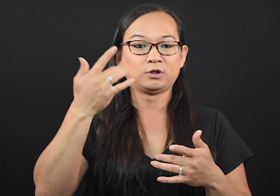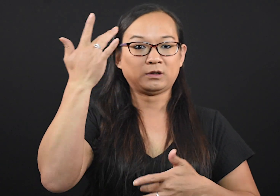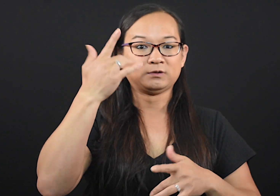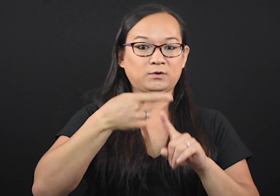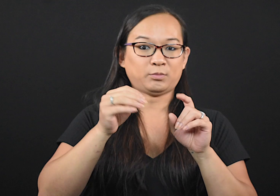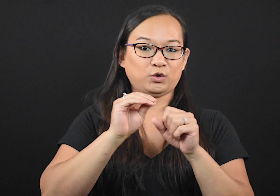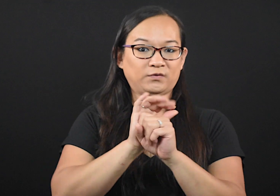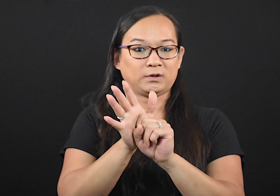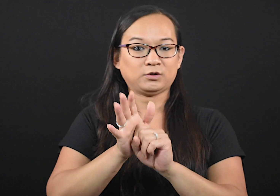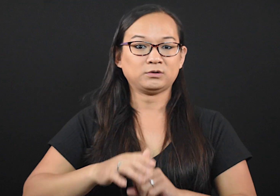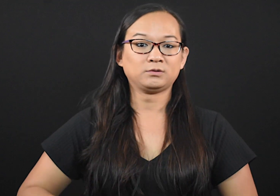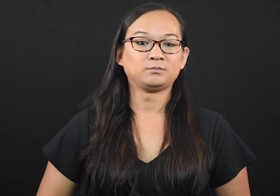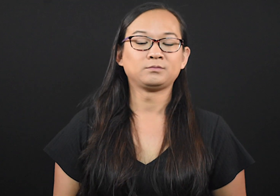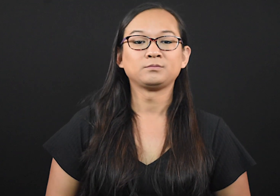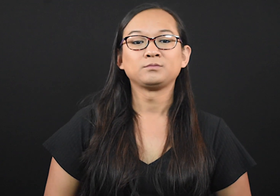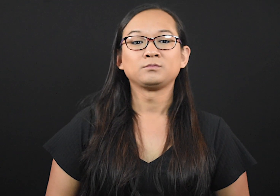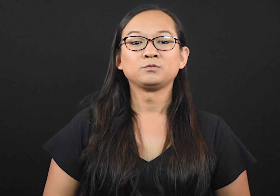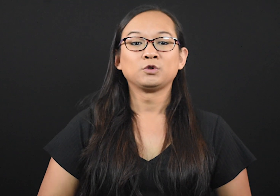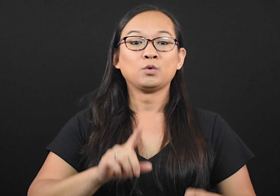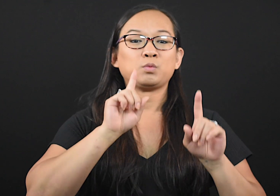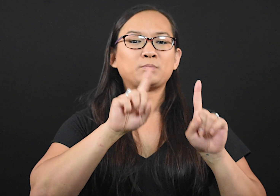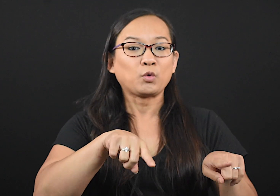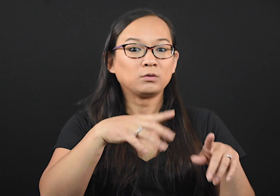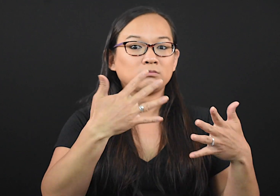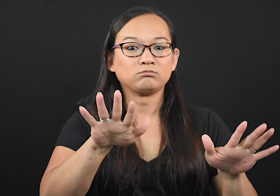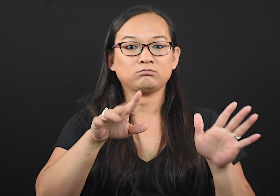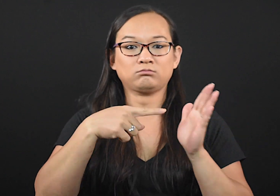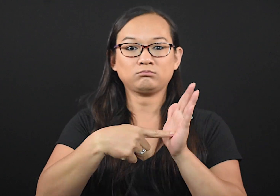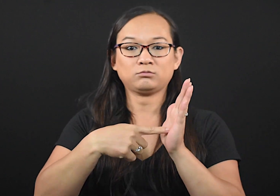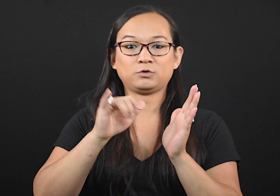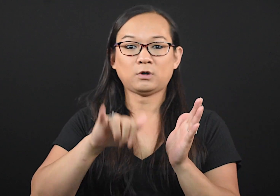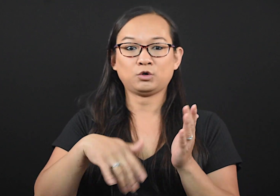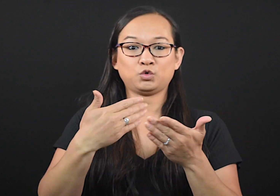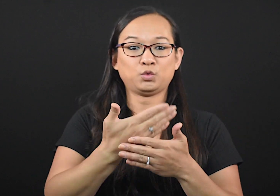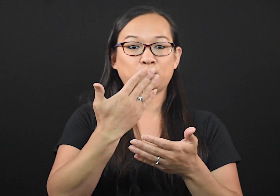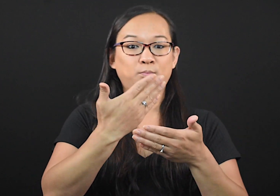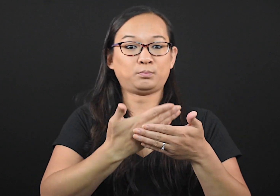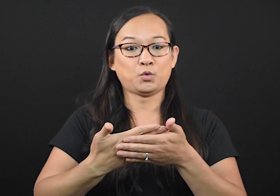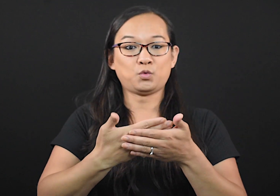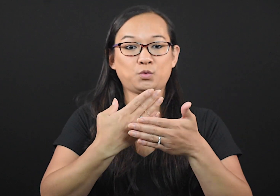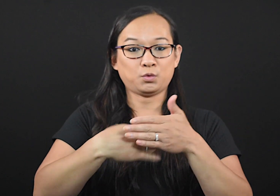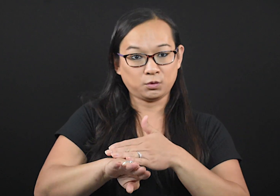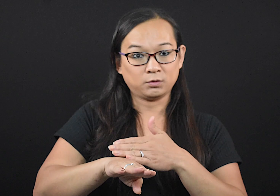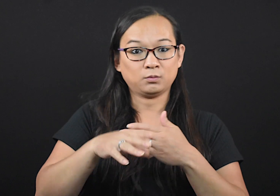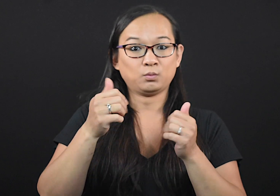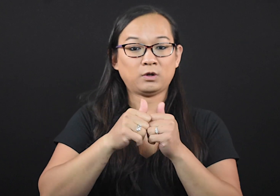higher risk of severe illness from COVID-19. ● Reported signs among newborns with COVID-19